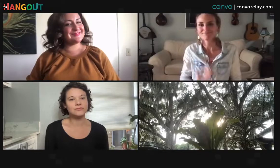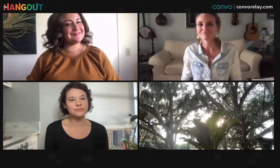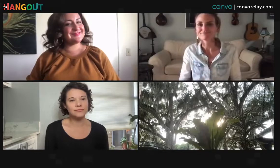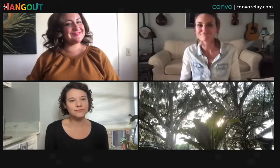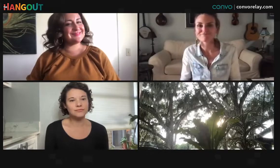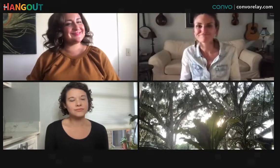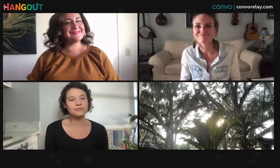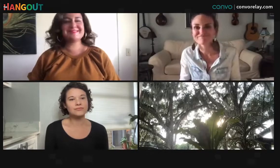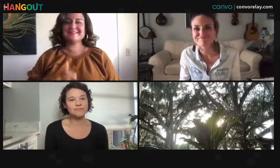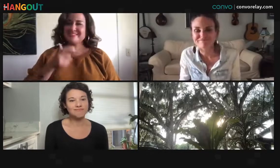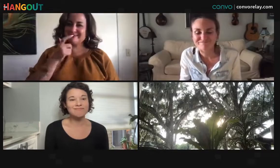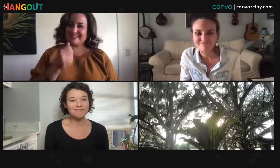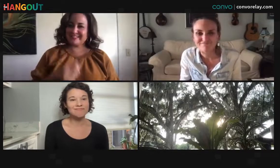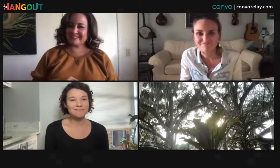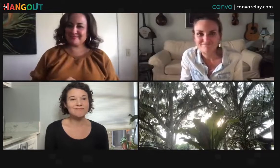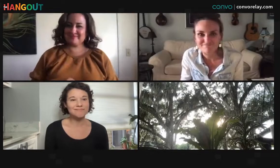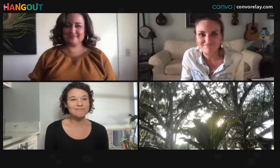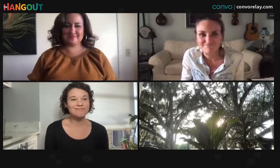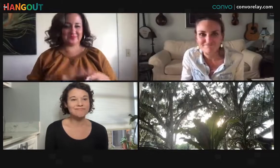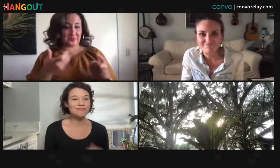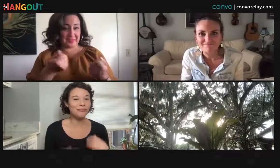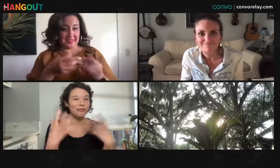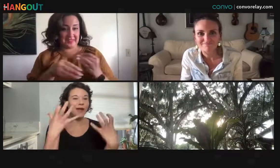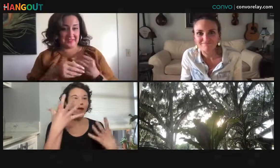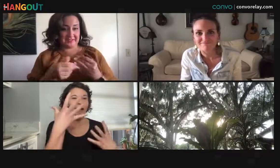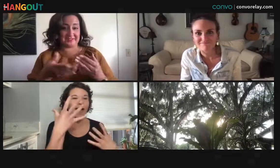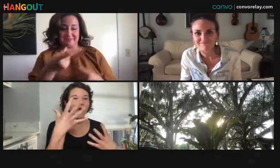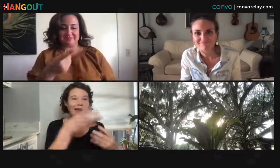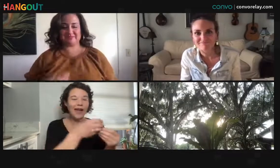and that scientific accent aspect both melding and that works for me